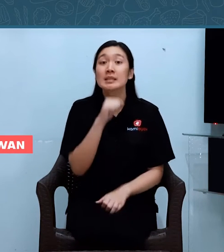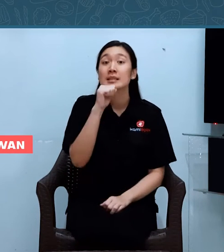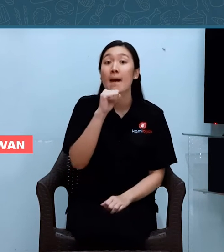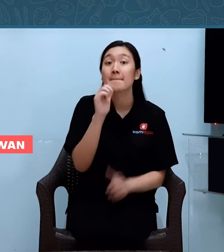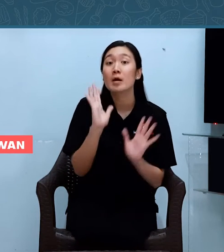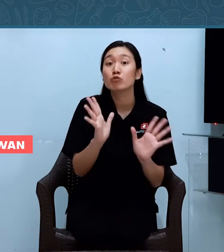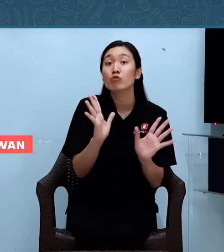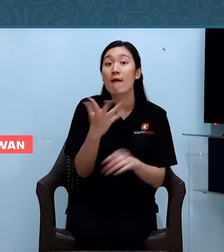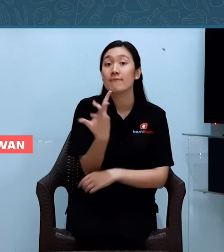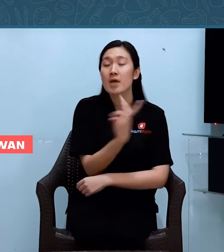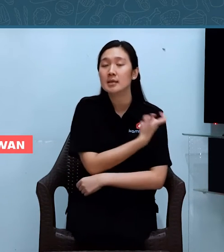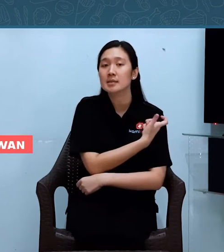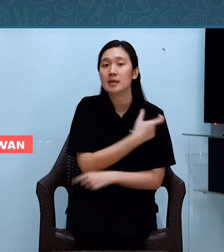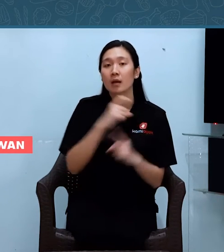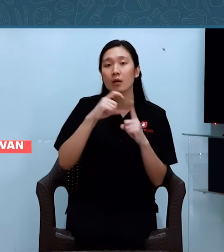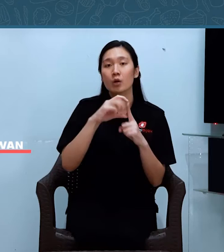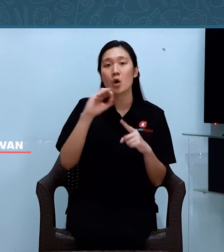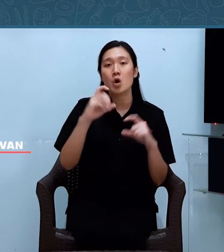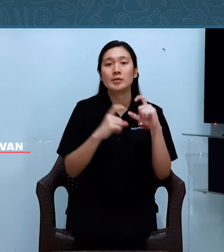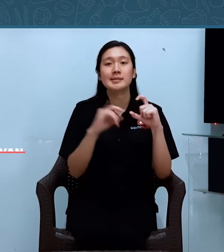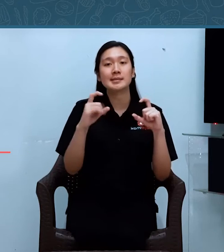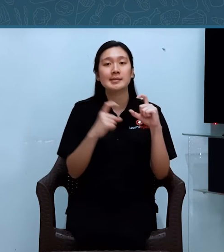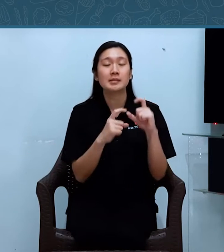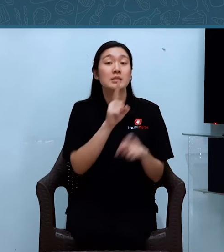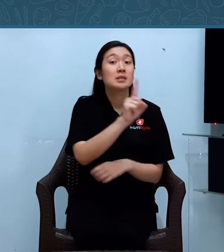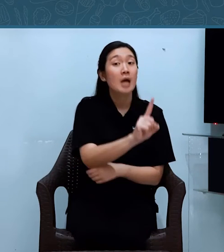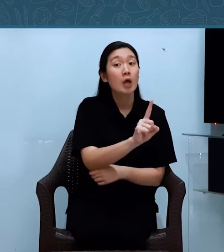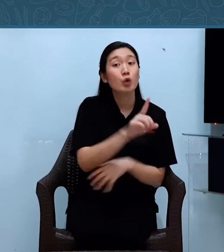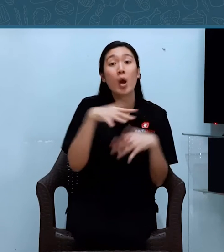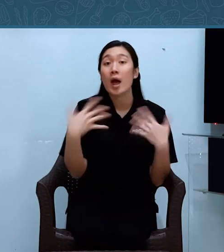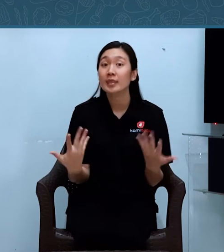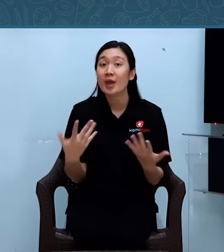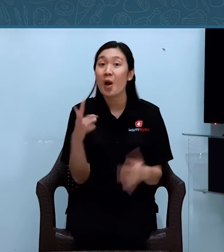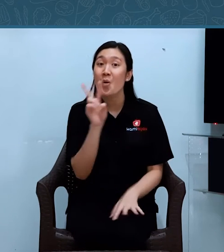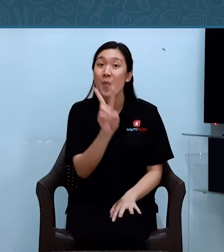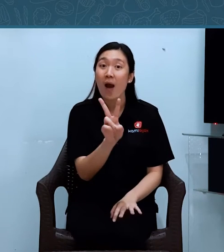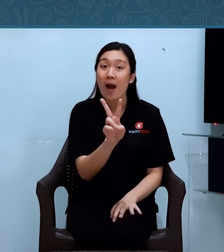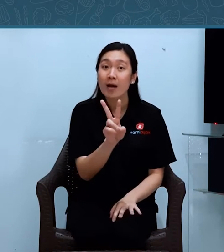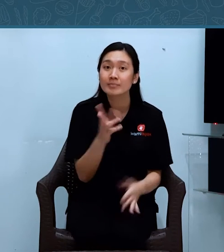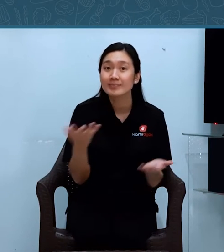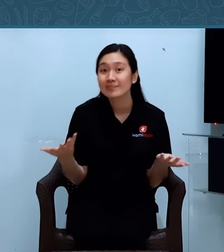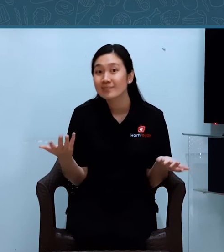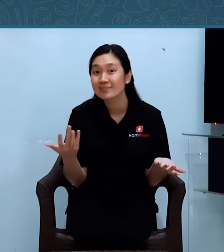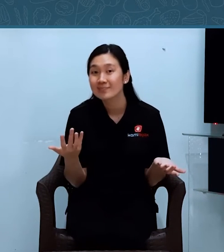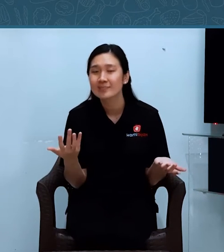Who's been vaccinated? Dose 1 or 2?